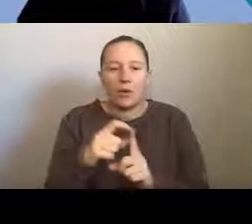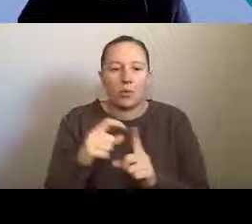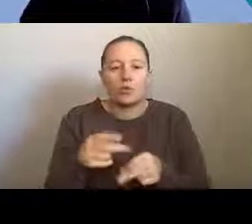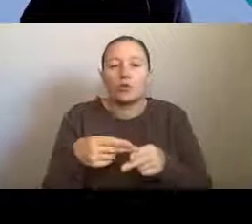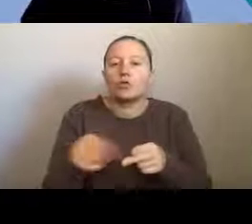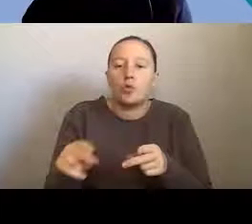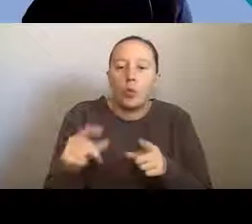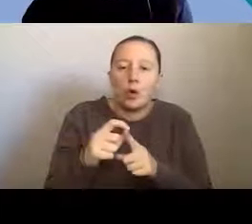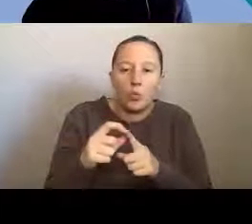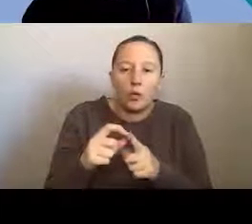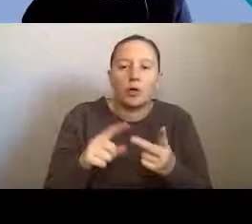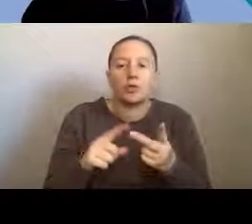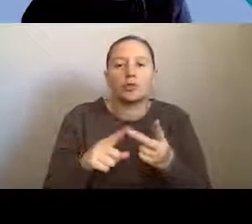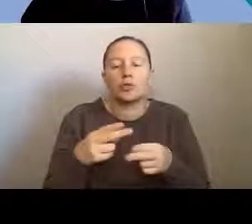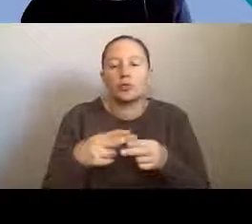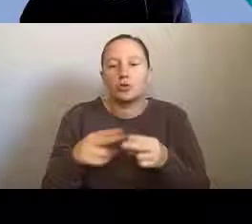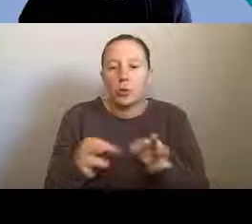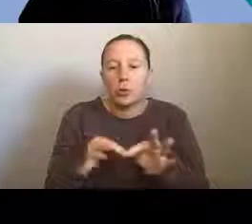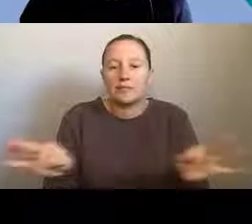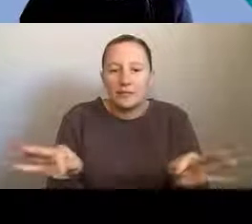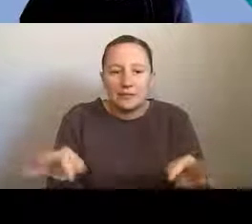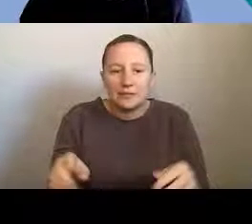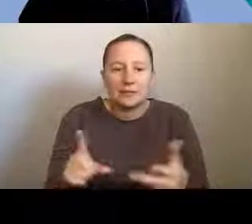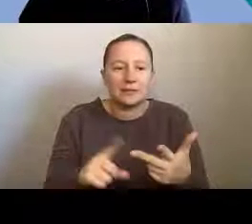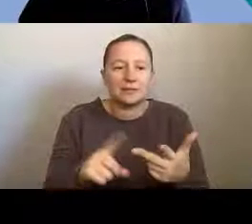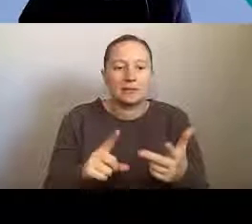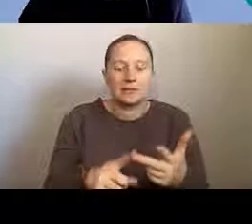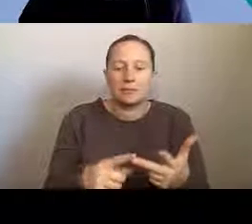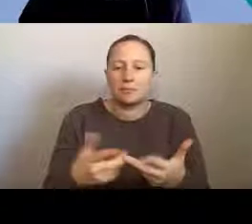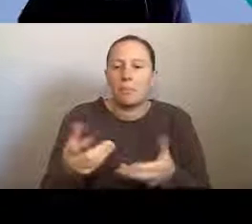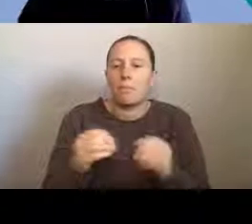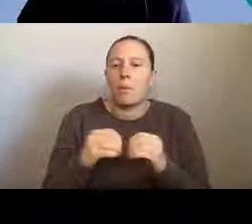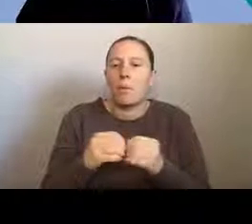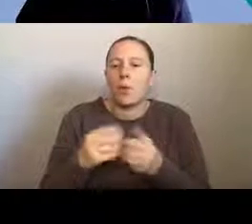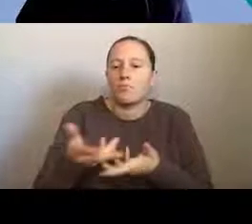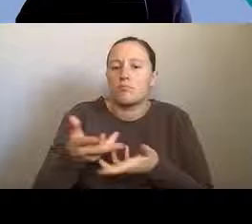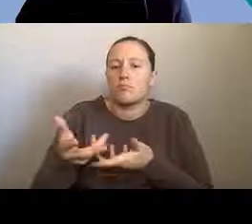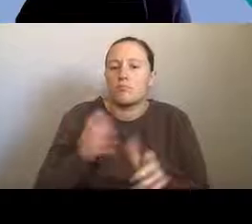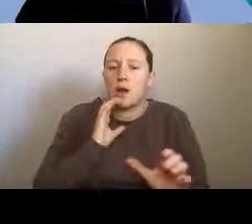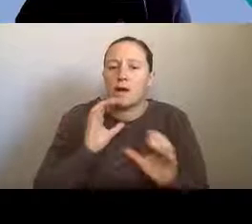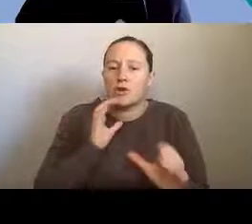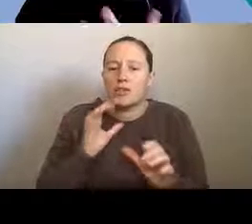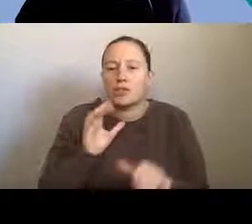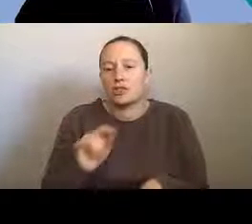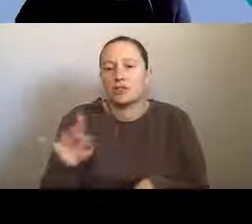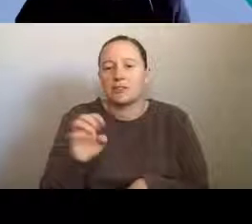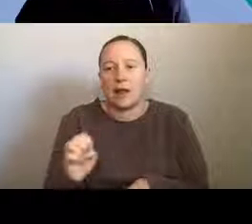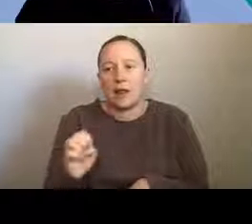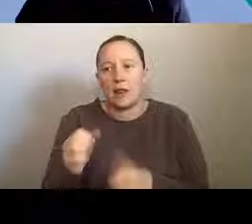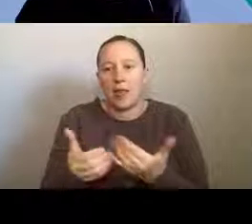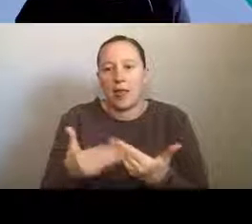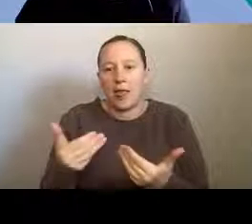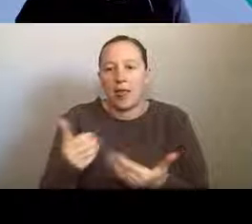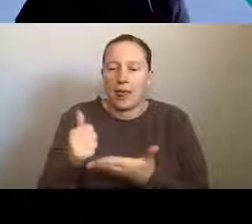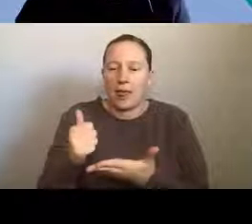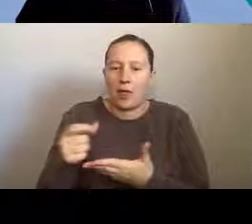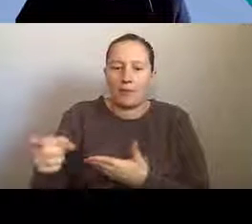and a conversational style all facilitate understanding. So effective communication also means